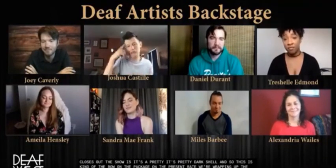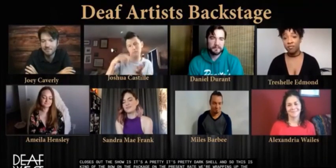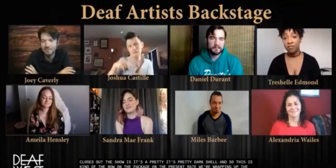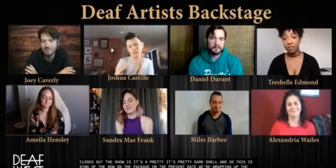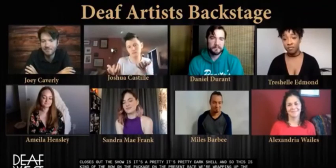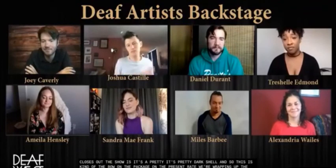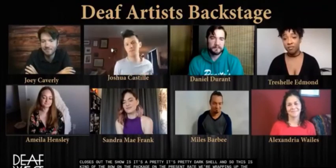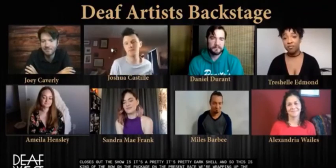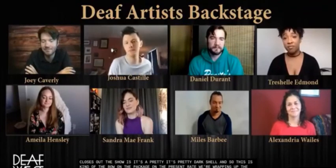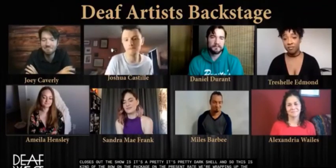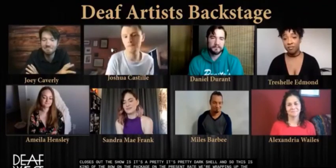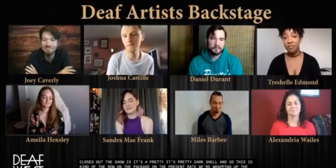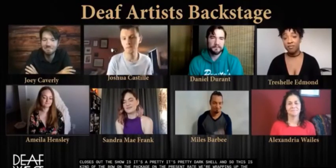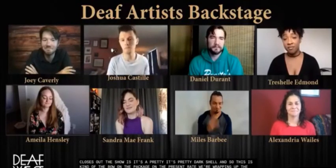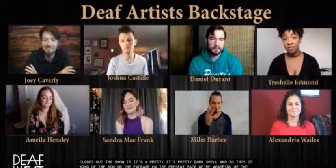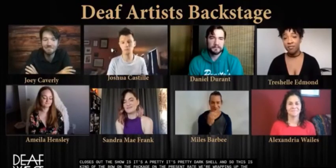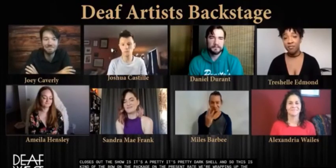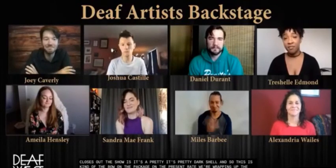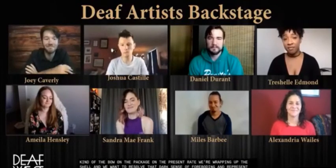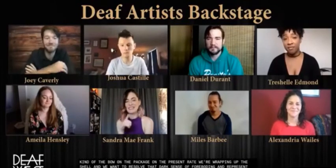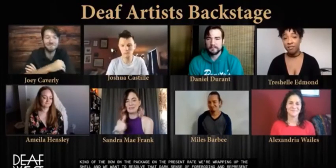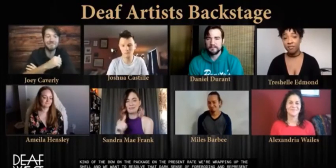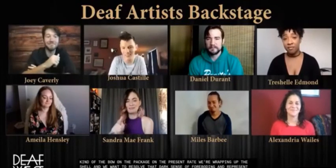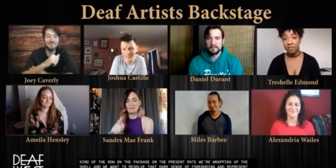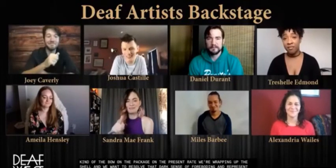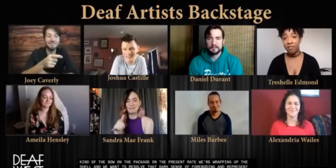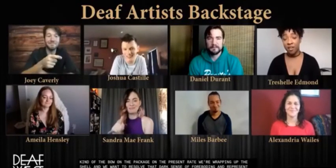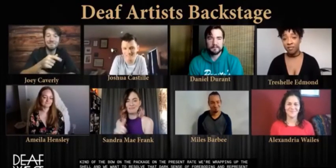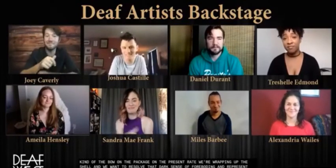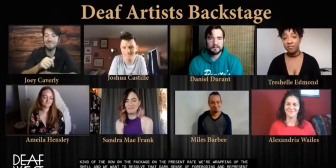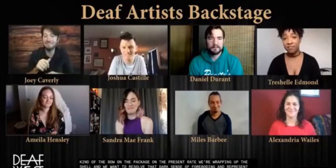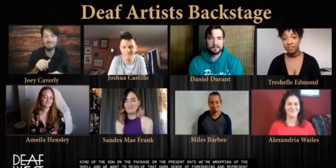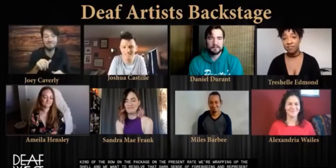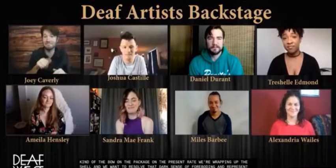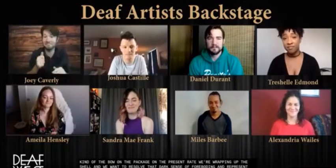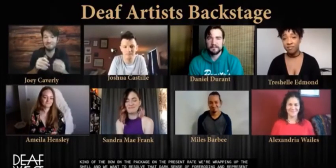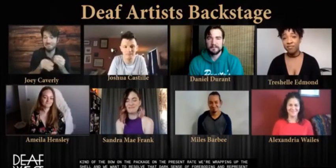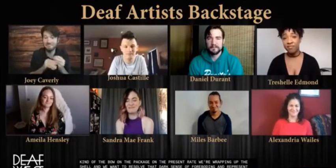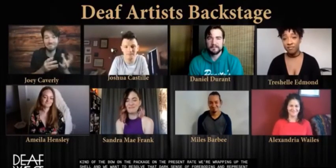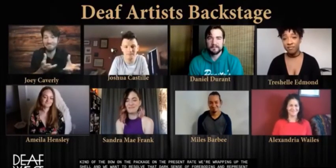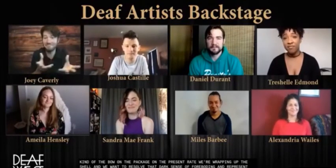And so, leaving people with that sense of lightness and promise was what it represented for me.